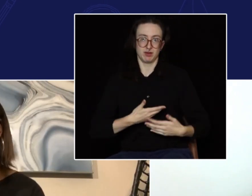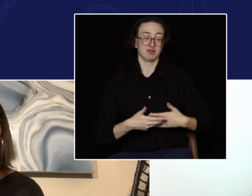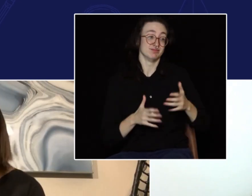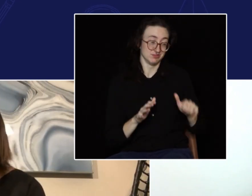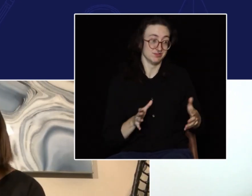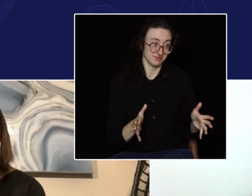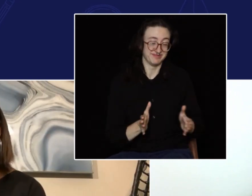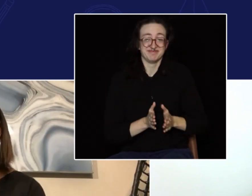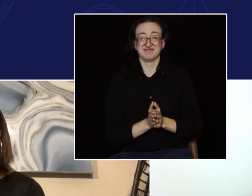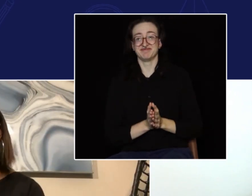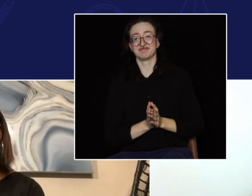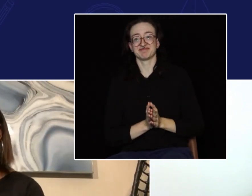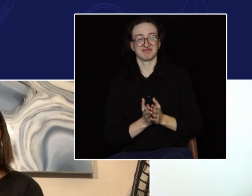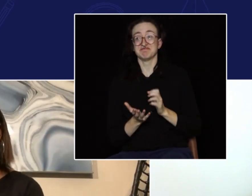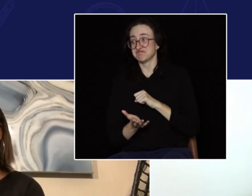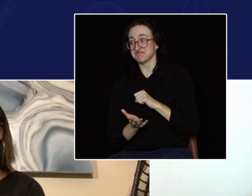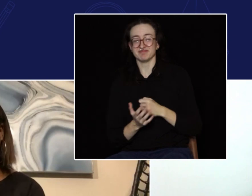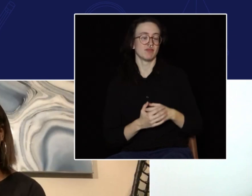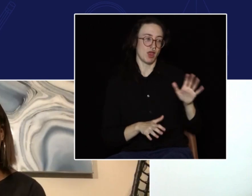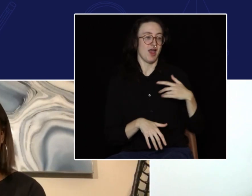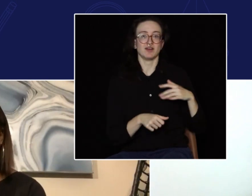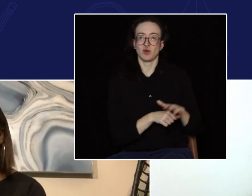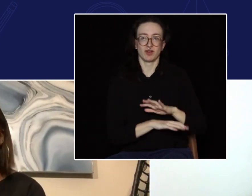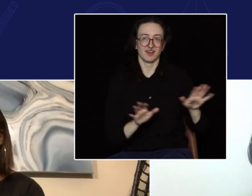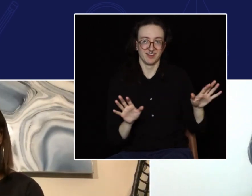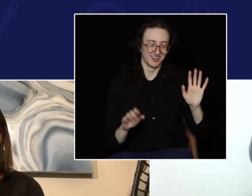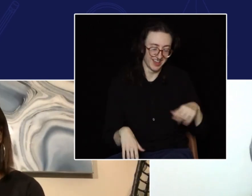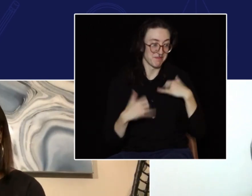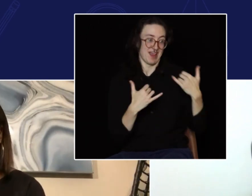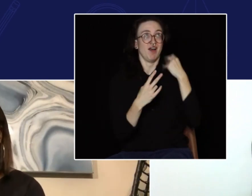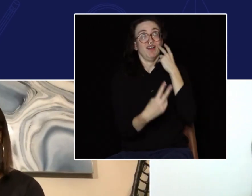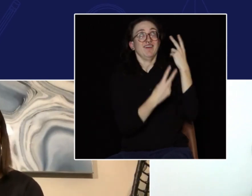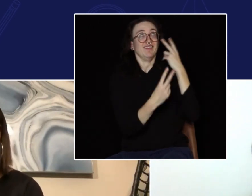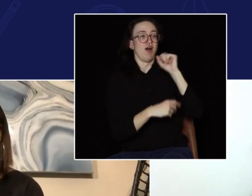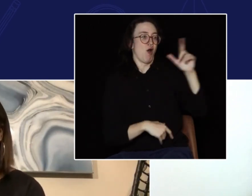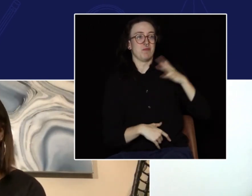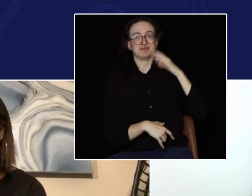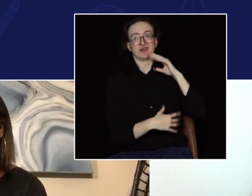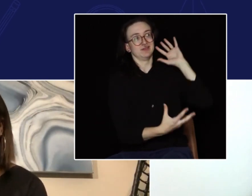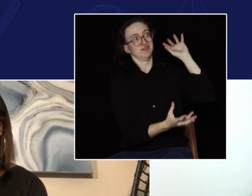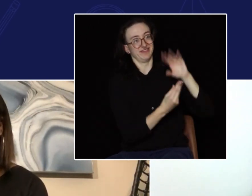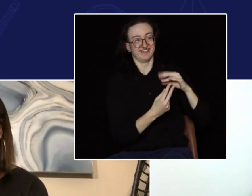[YABSERA:] Yeah. [WILLIAMS:] I totally used to -- I'm having flashbacks of all my experiences. [BOTH LAUGH]